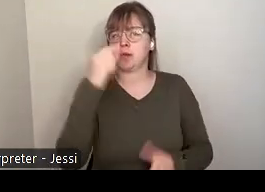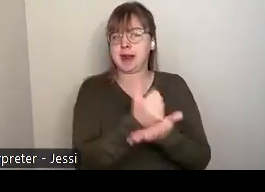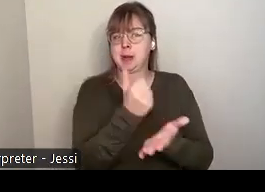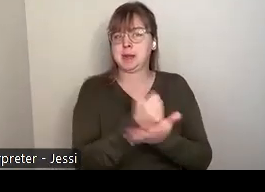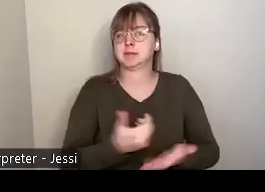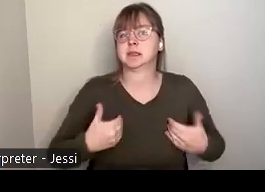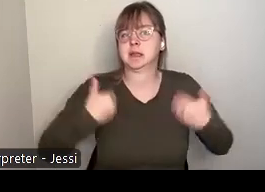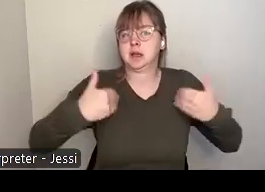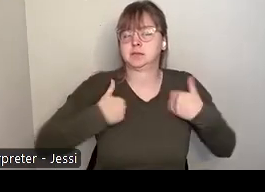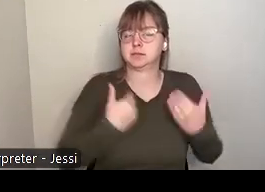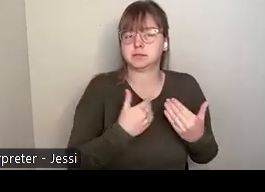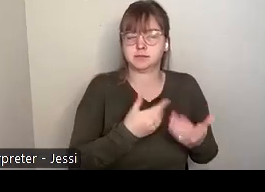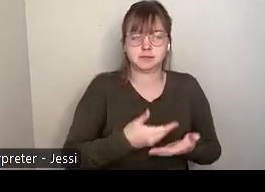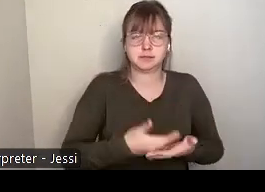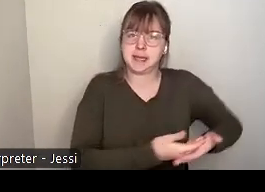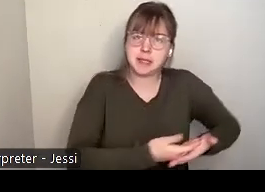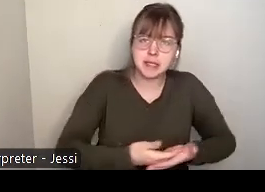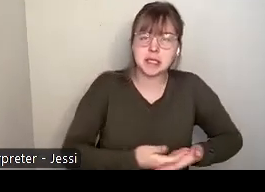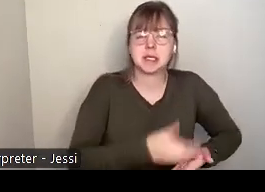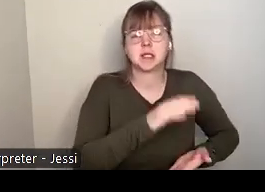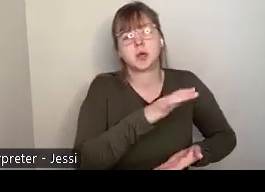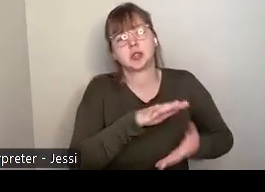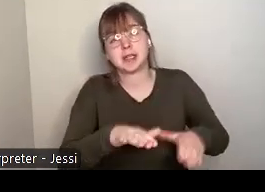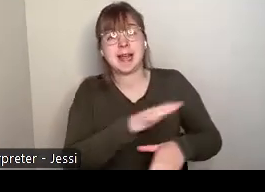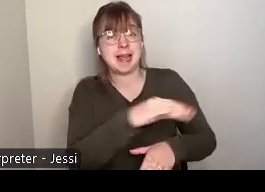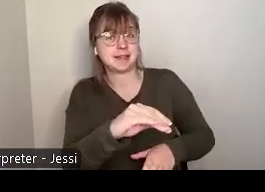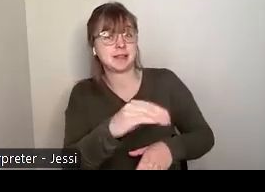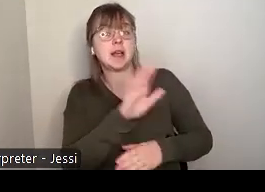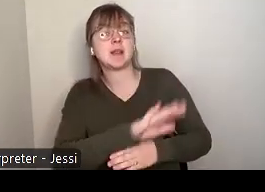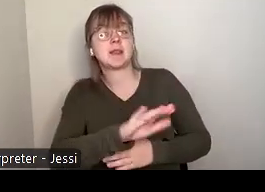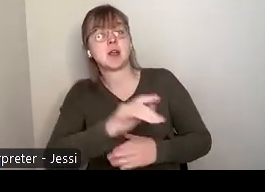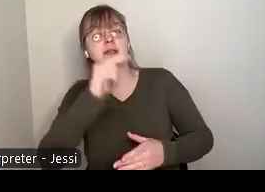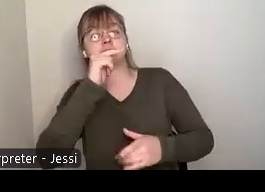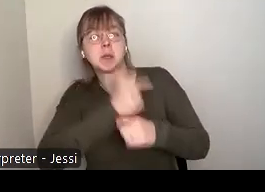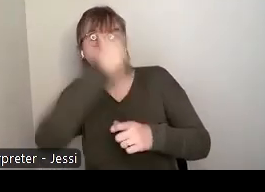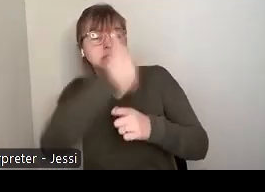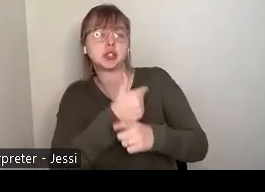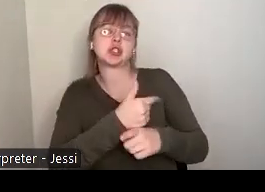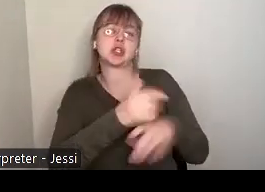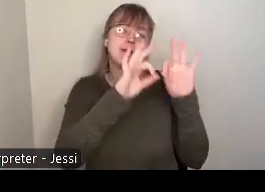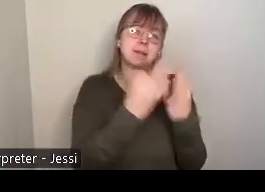that you're working with but their families and siblings and extended families as well so